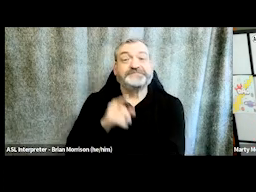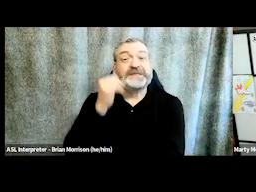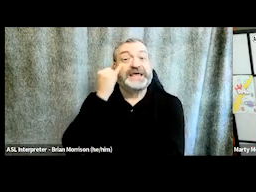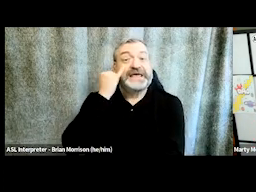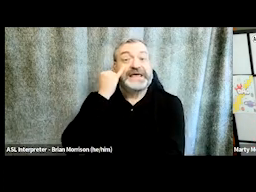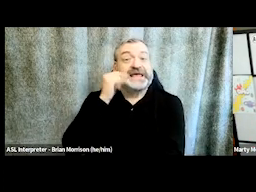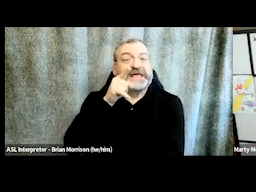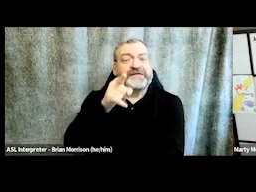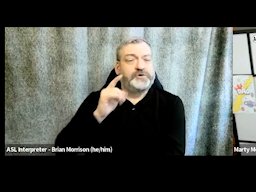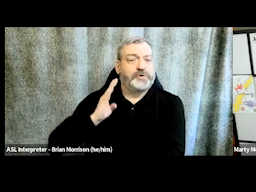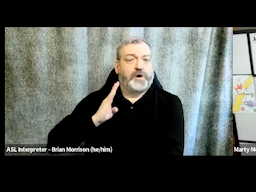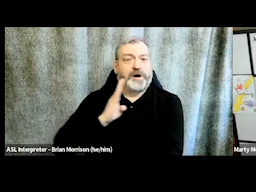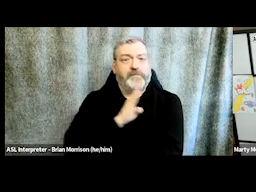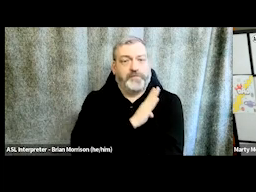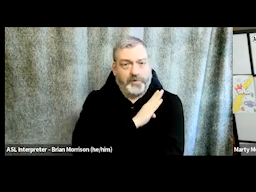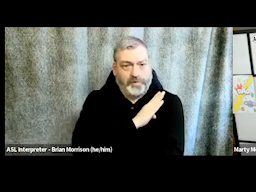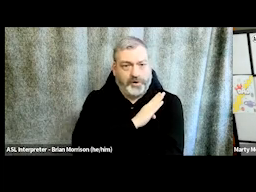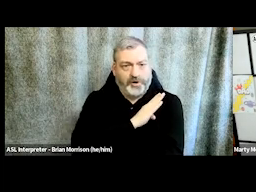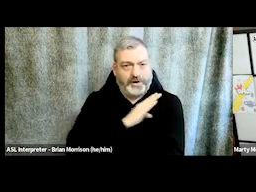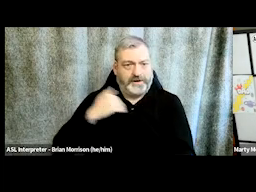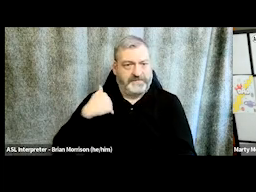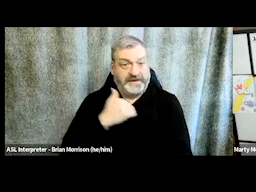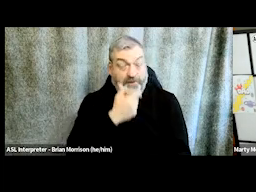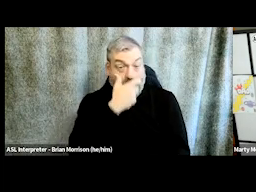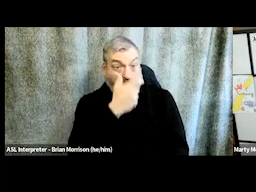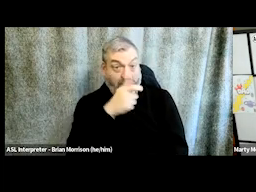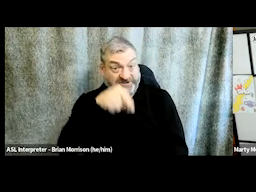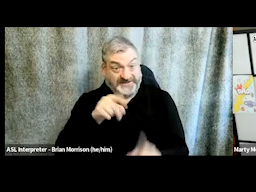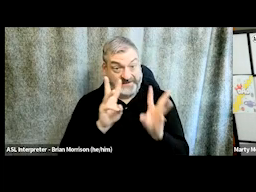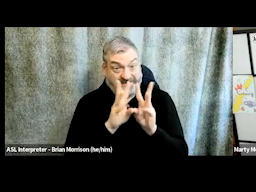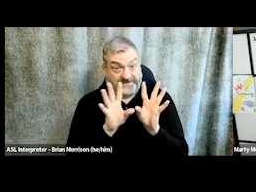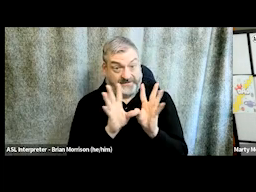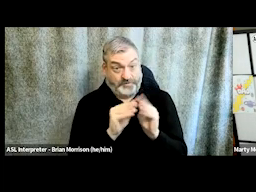of an organization watching this, your first duty is to raise money.